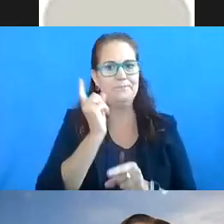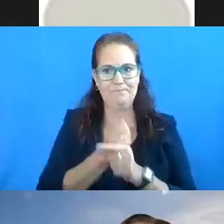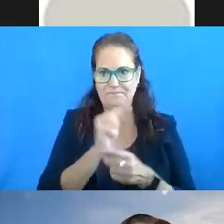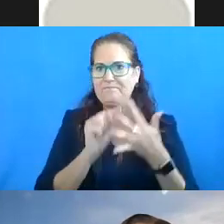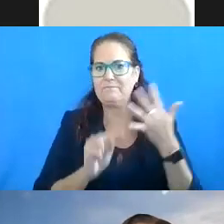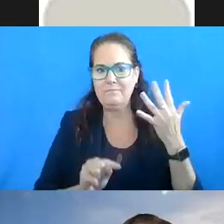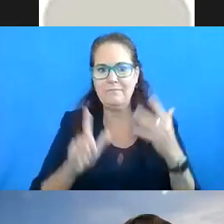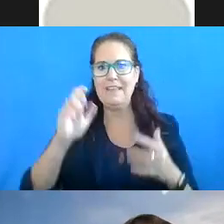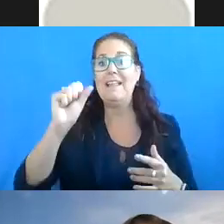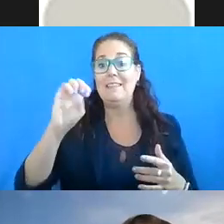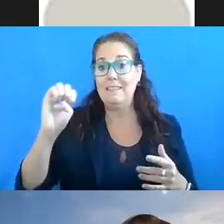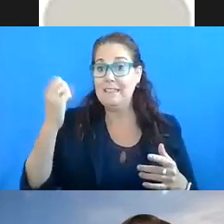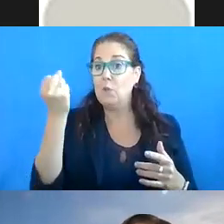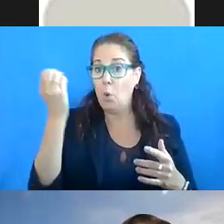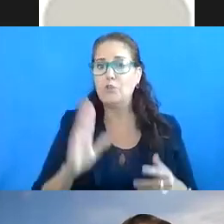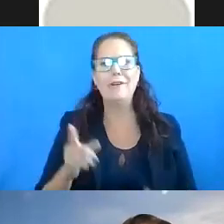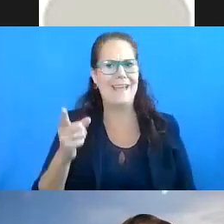Lease holders, yeah, anyone that it might affect.